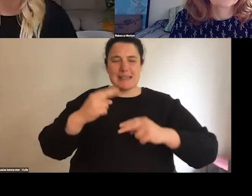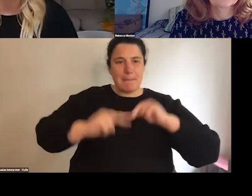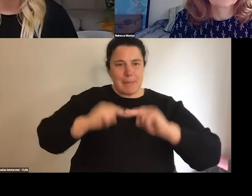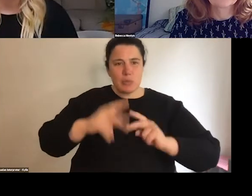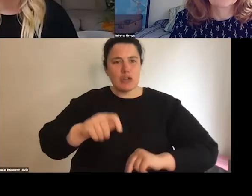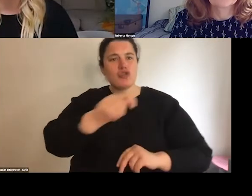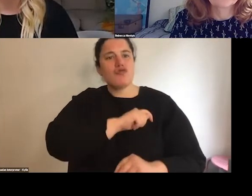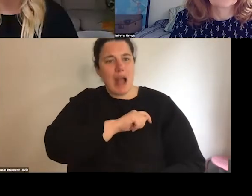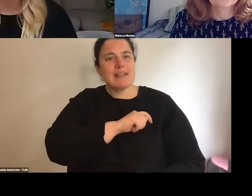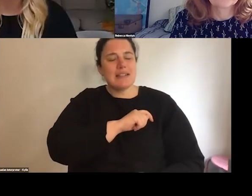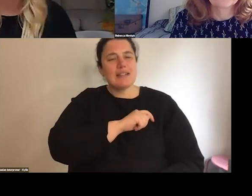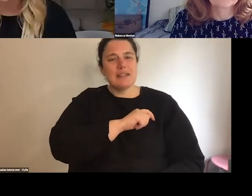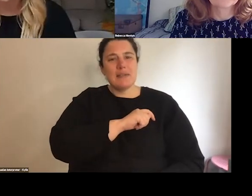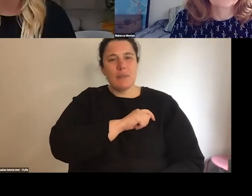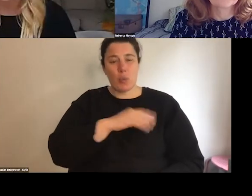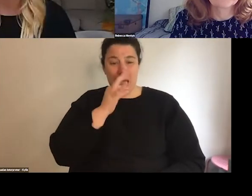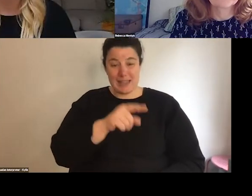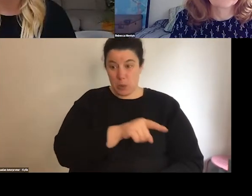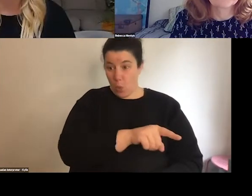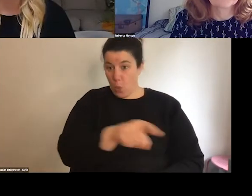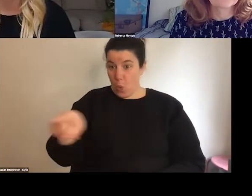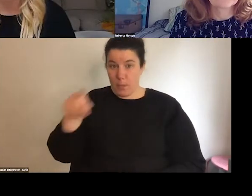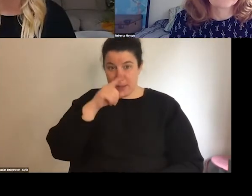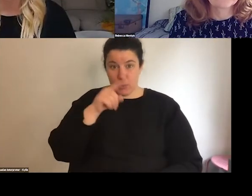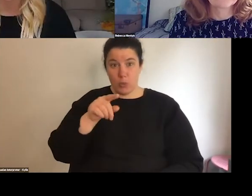is asking everyone in the room what their learning access needs are,